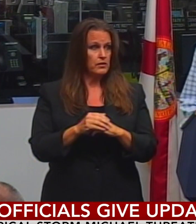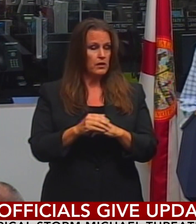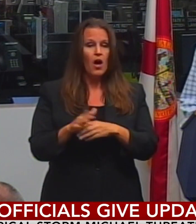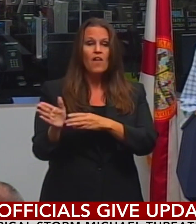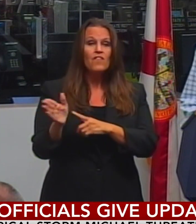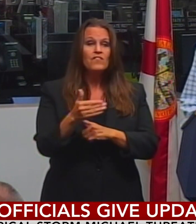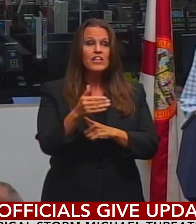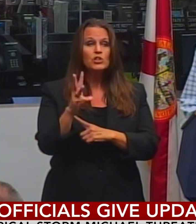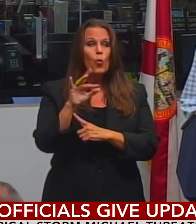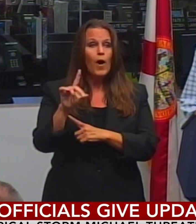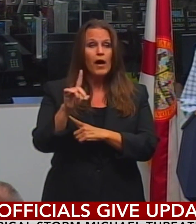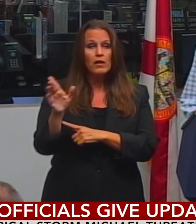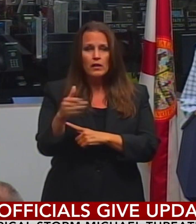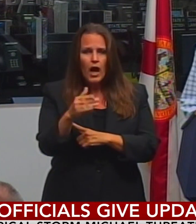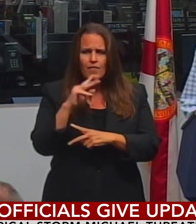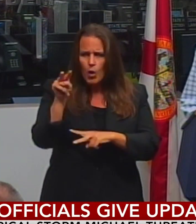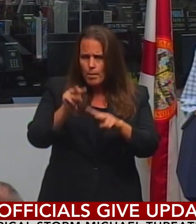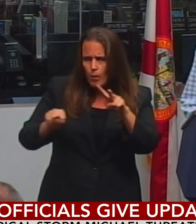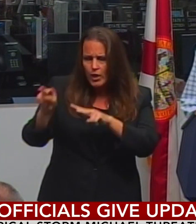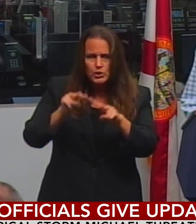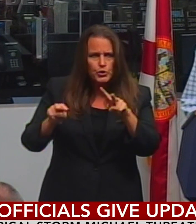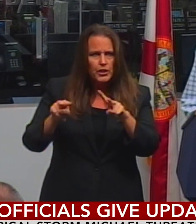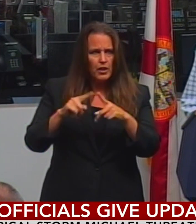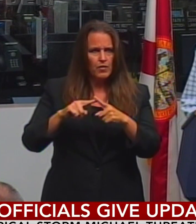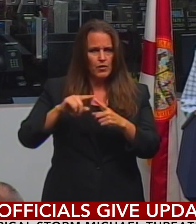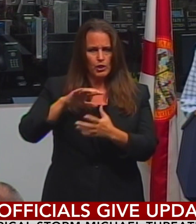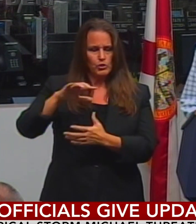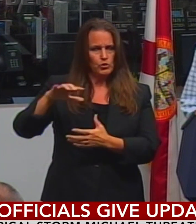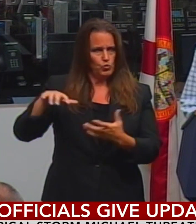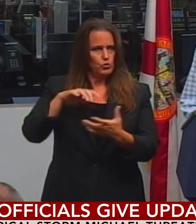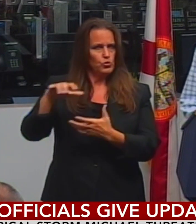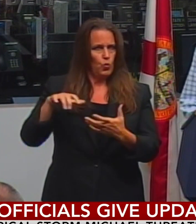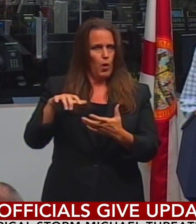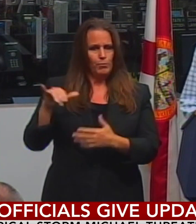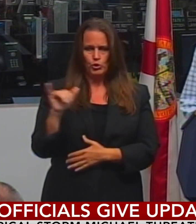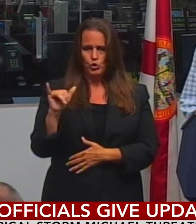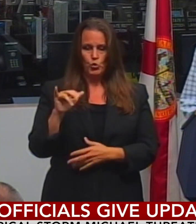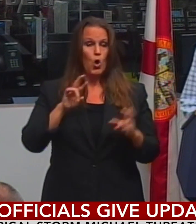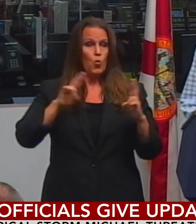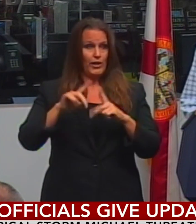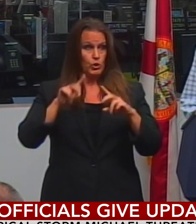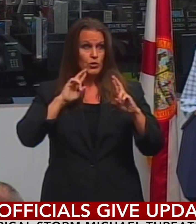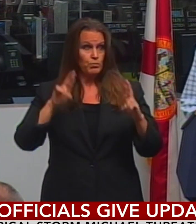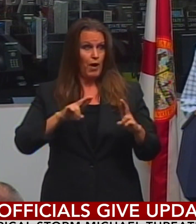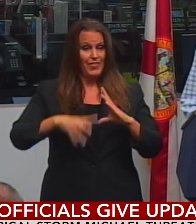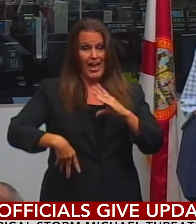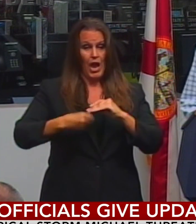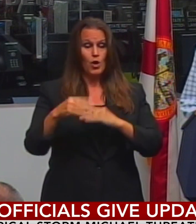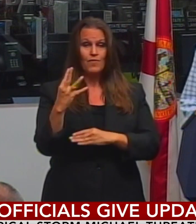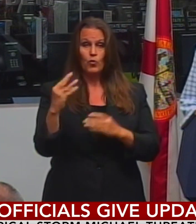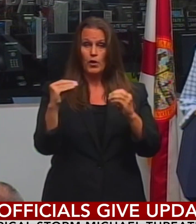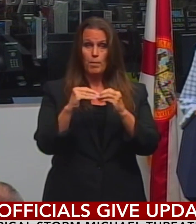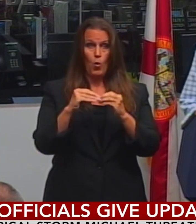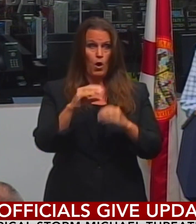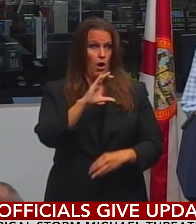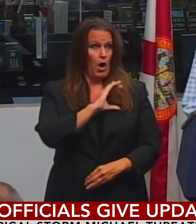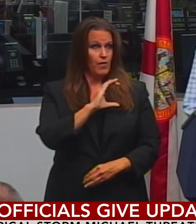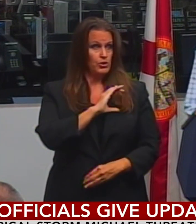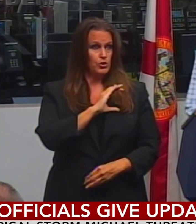FOR PLANNING, LOGISTICS, AND RESPONSE. FISH AND WILDLIFE IS ACTIVELY MONITORING TROPICAL STORM